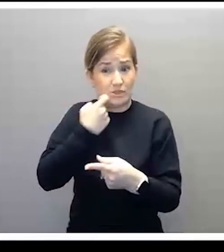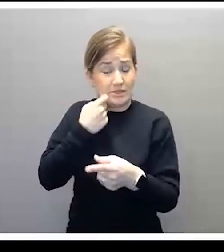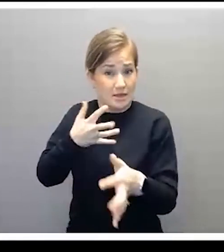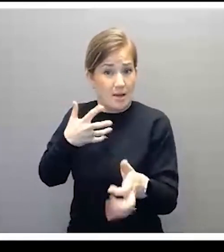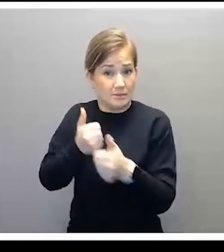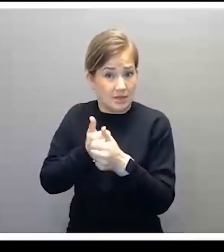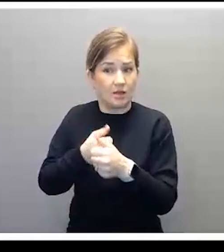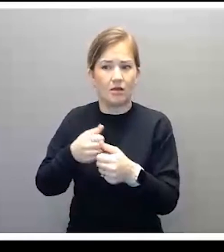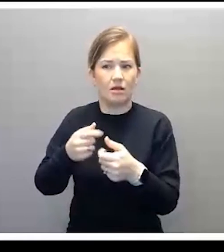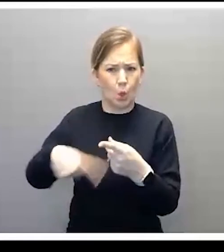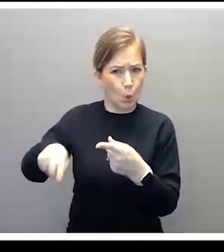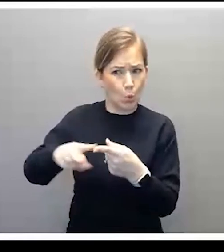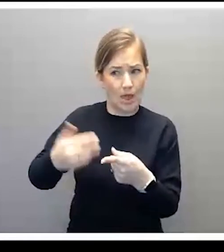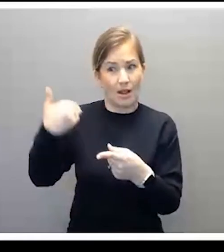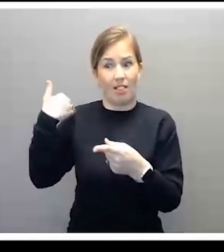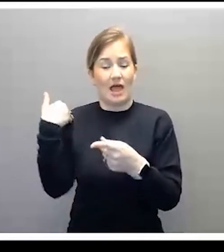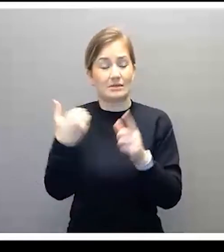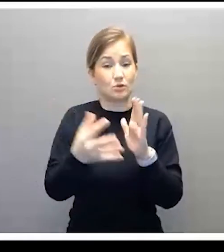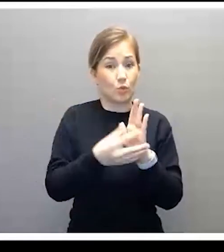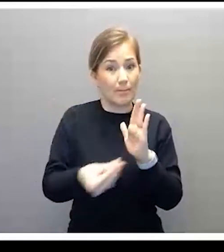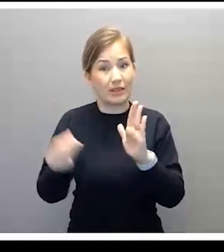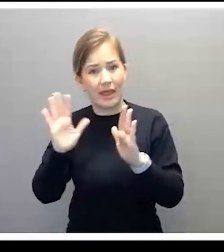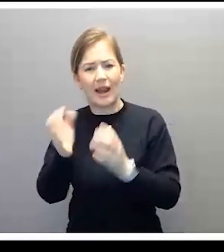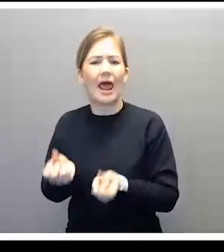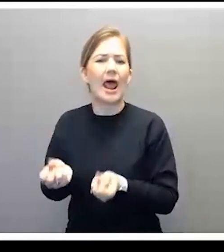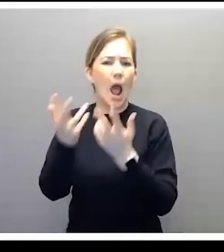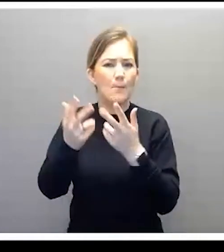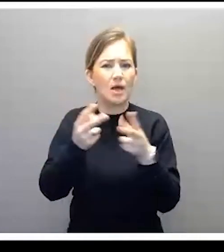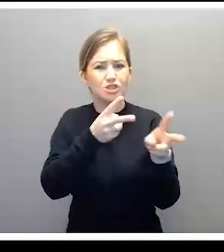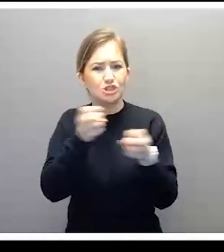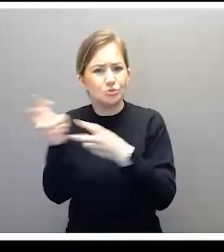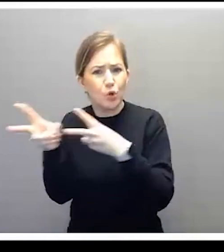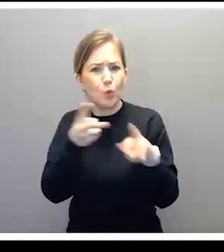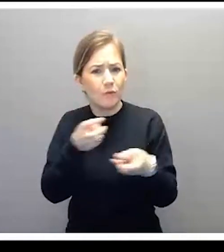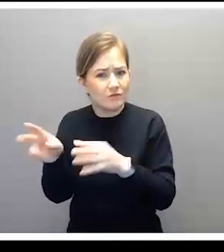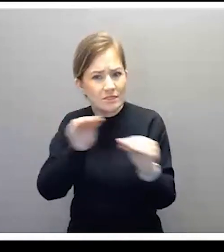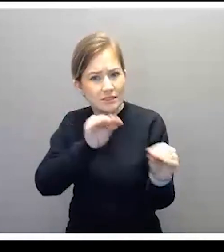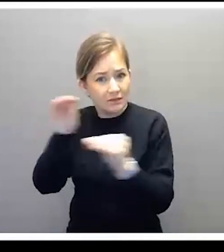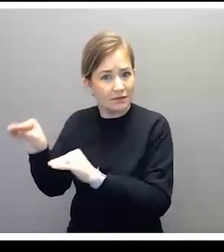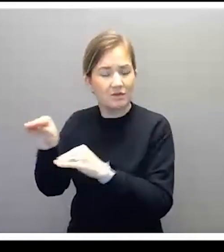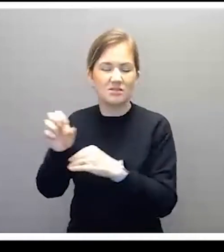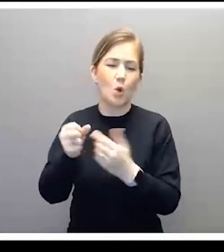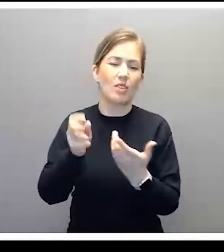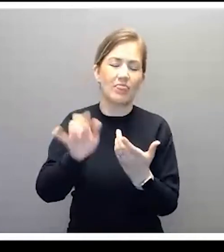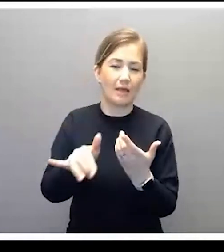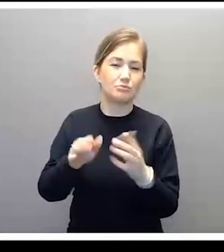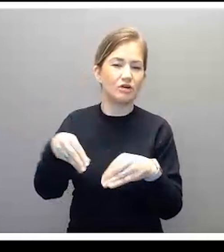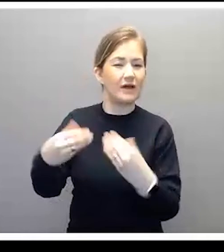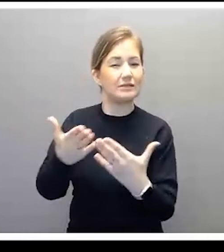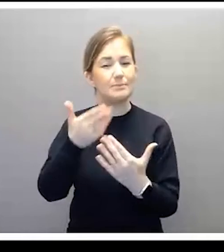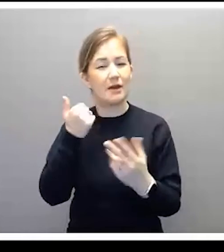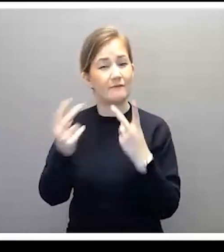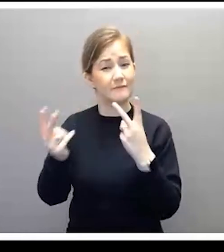you can see when it last replicated, how much data it moved. So, it gives you just better visibility into your standard,